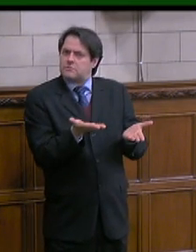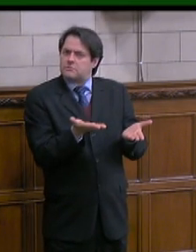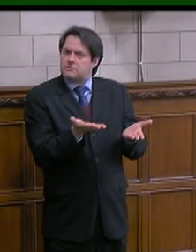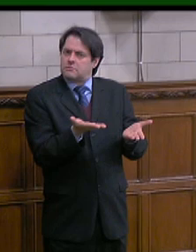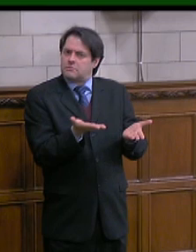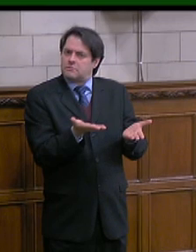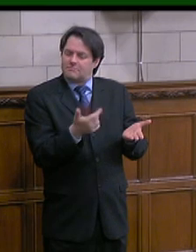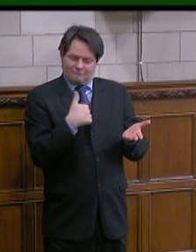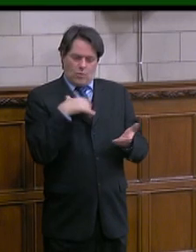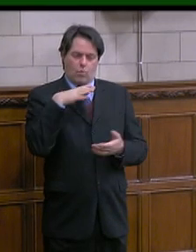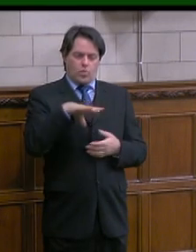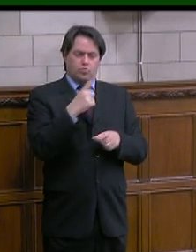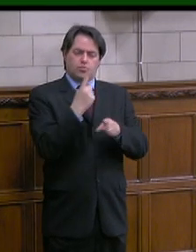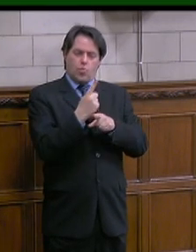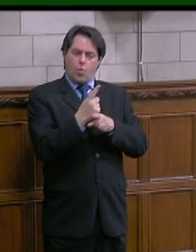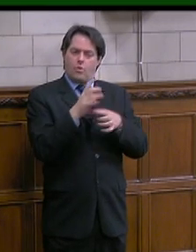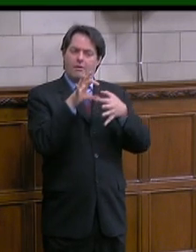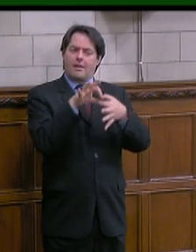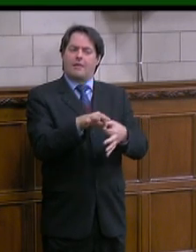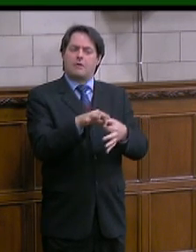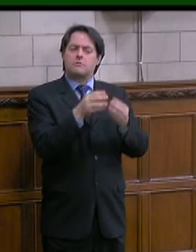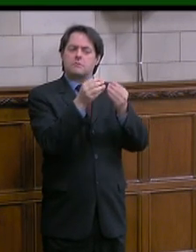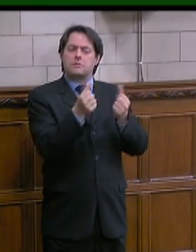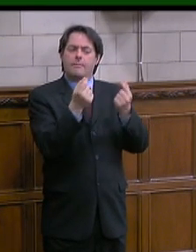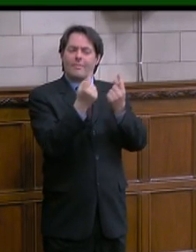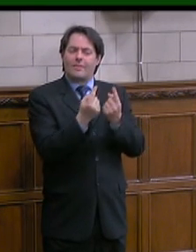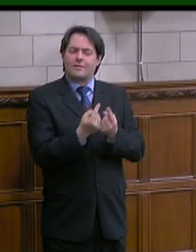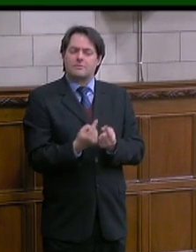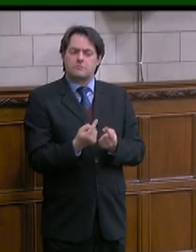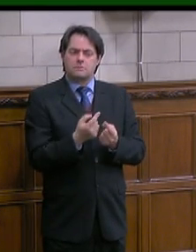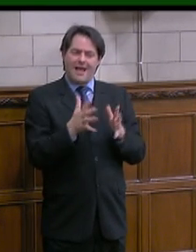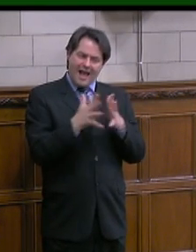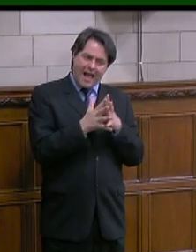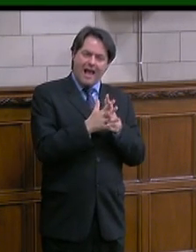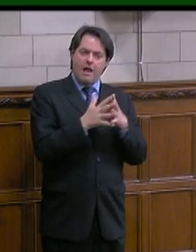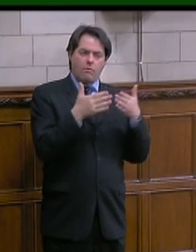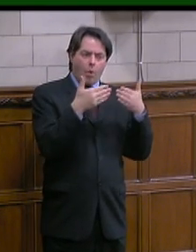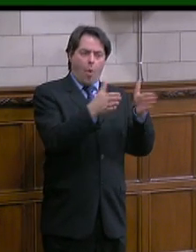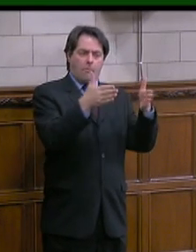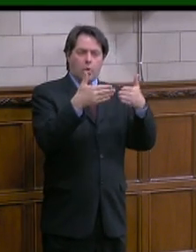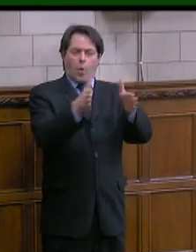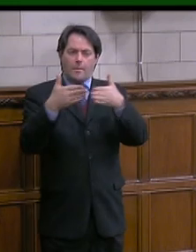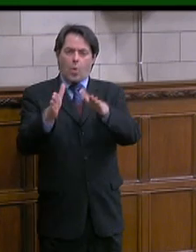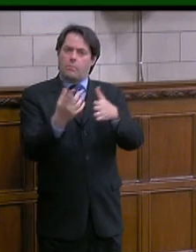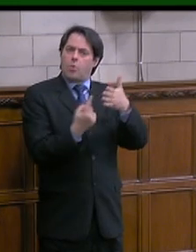I want to talk about some of the ways that sign language can open up opportunities, but